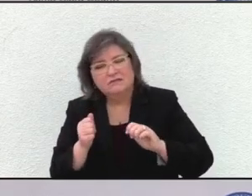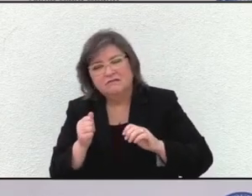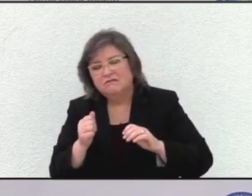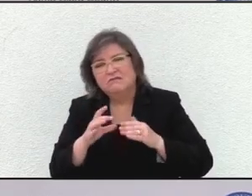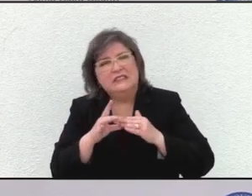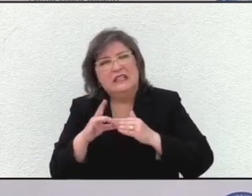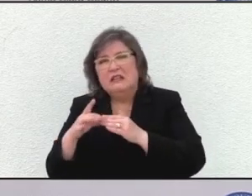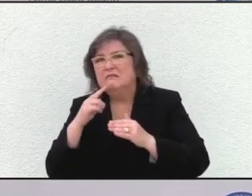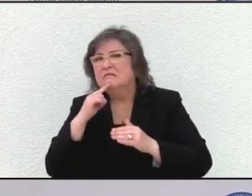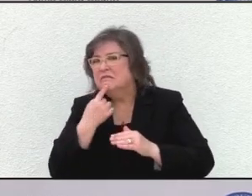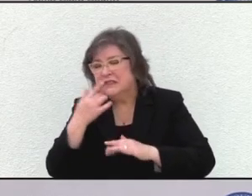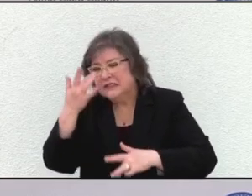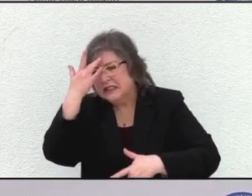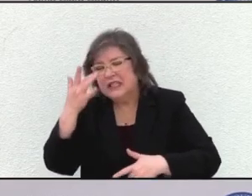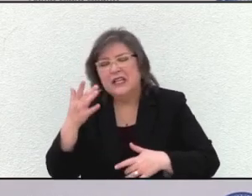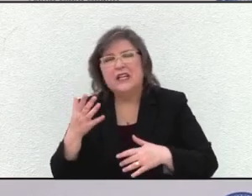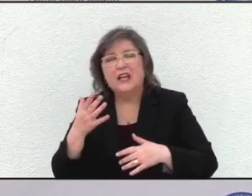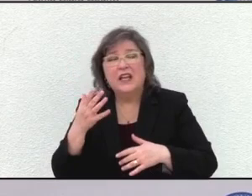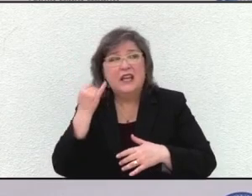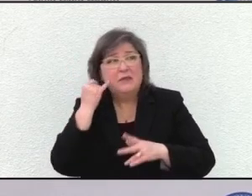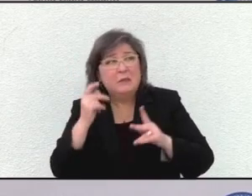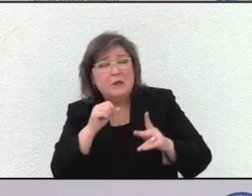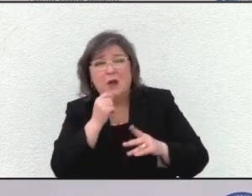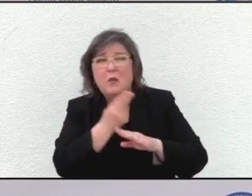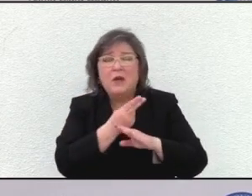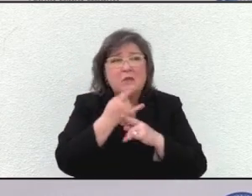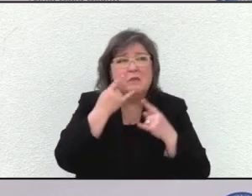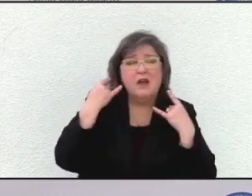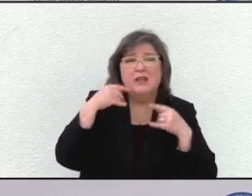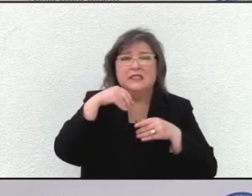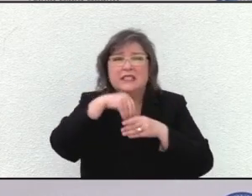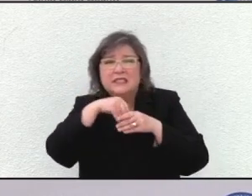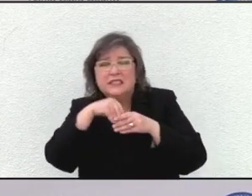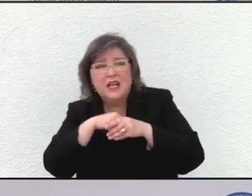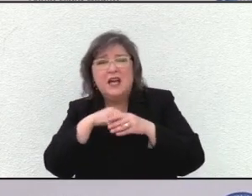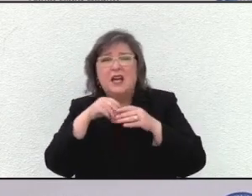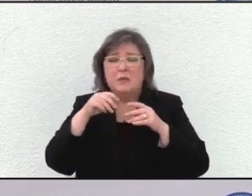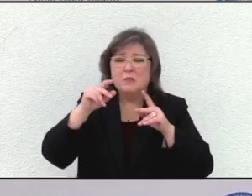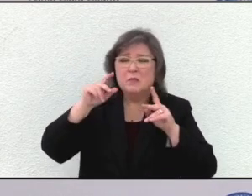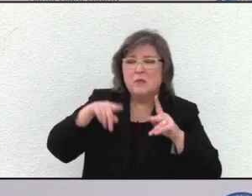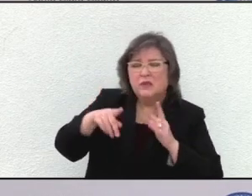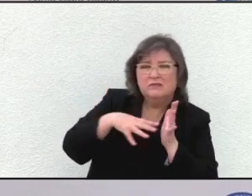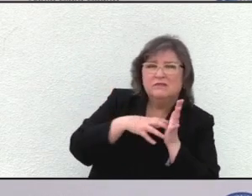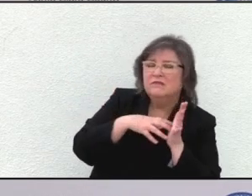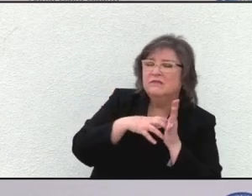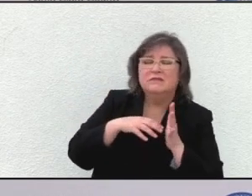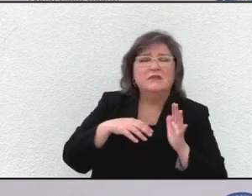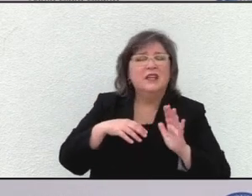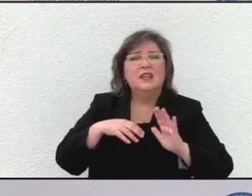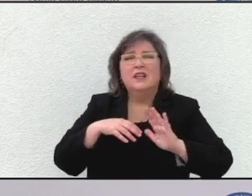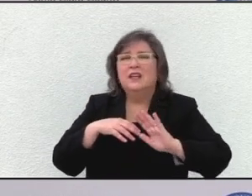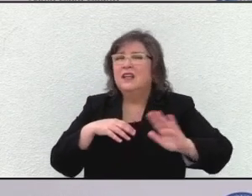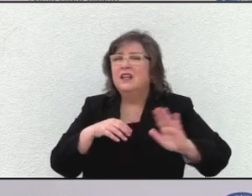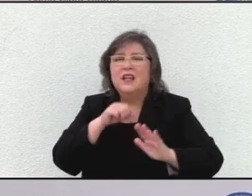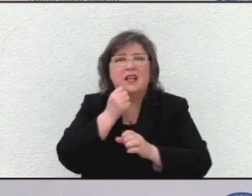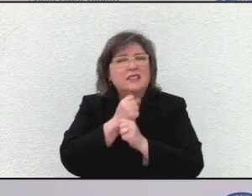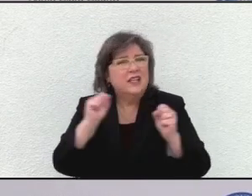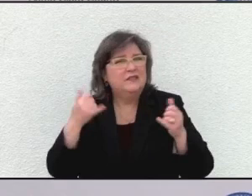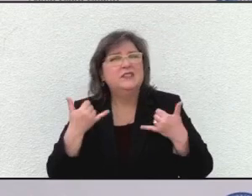to stick to the principles that we know help keep each other safe, number one, go outdoors.